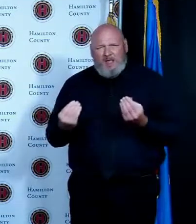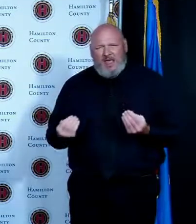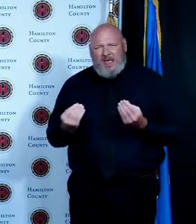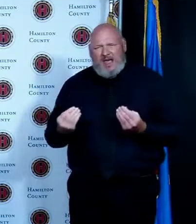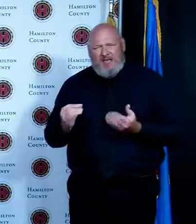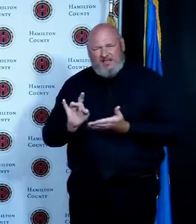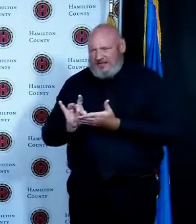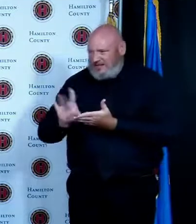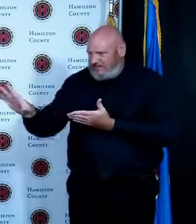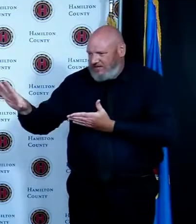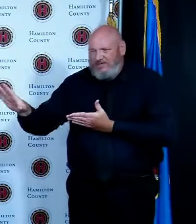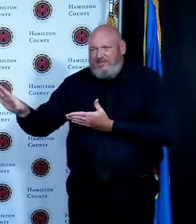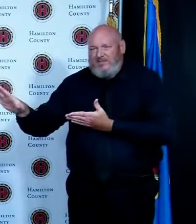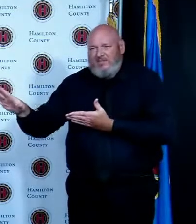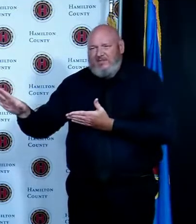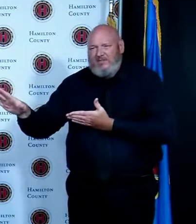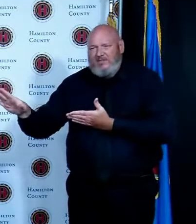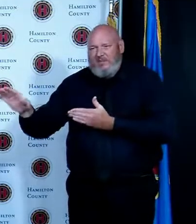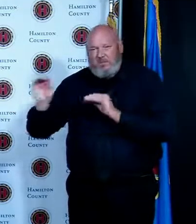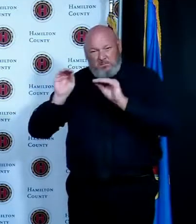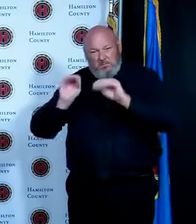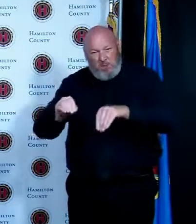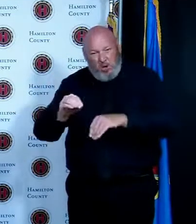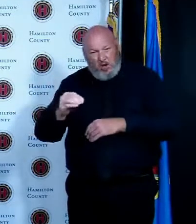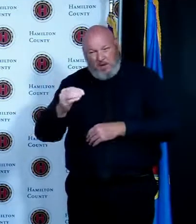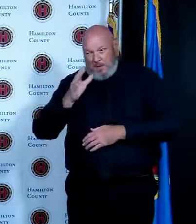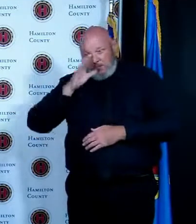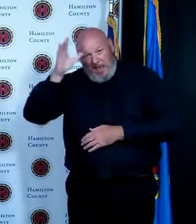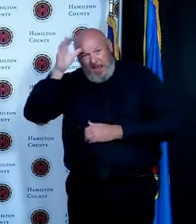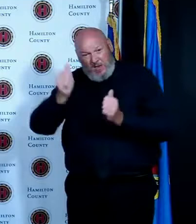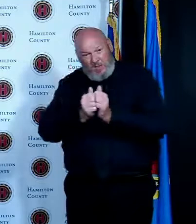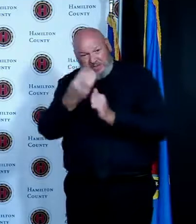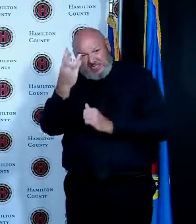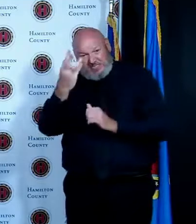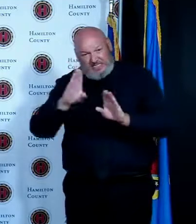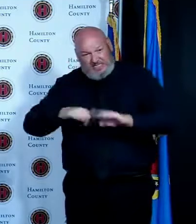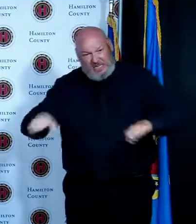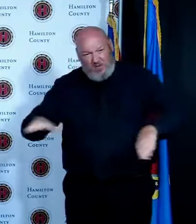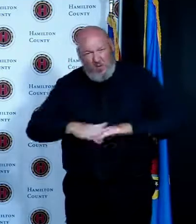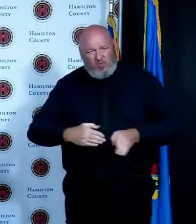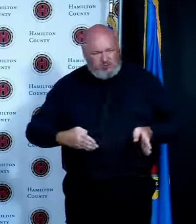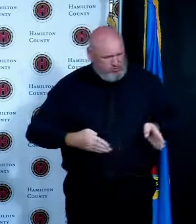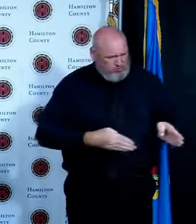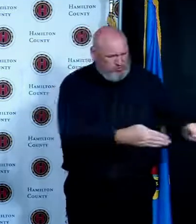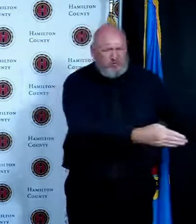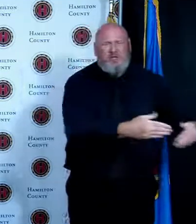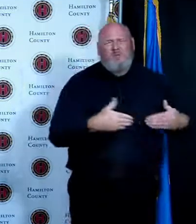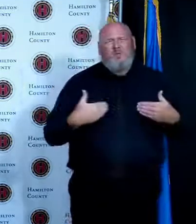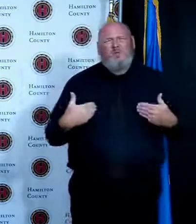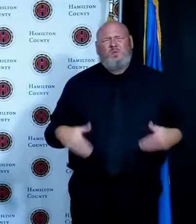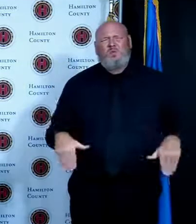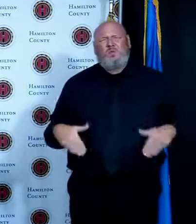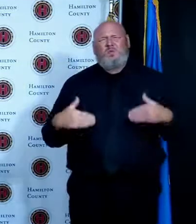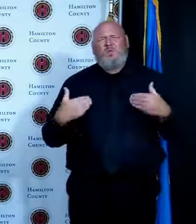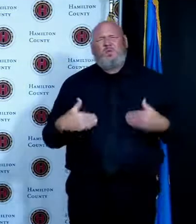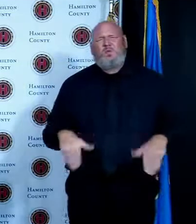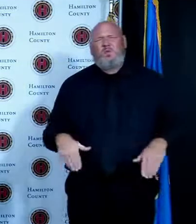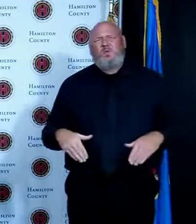we're working so hard and so fast to get resources to the people who need them so come visit the help center and get the tools you need to pay your rent